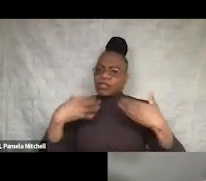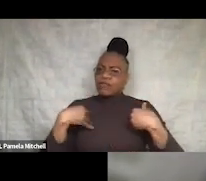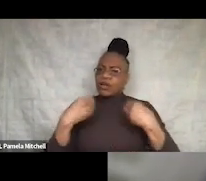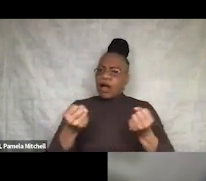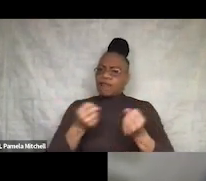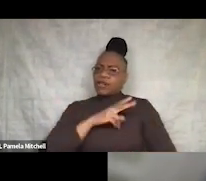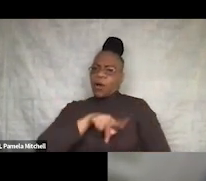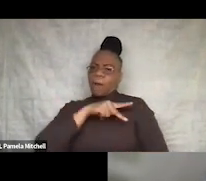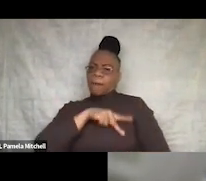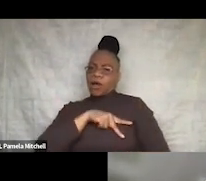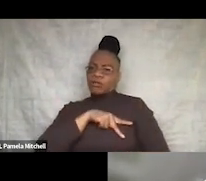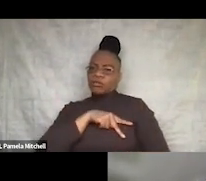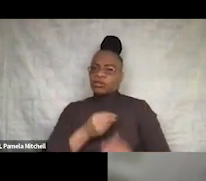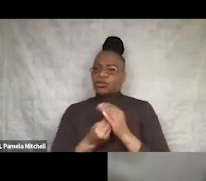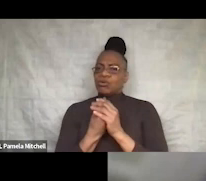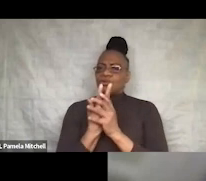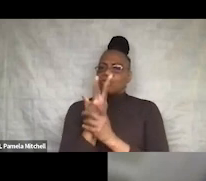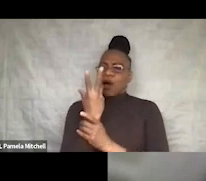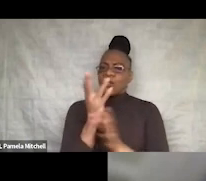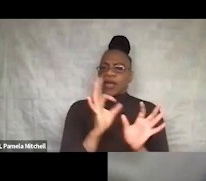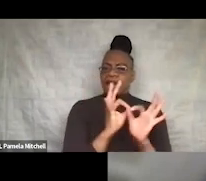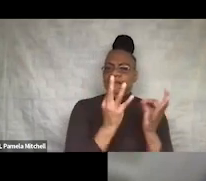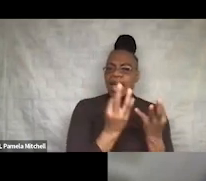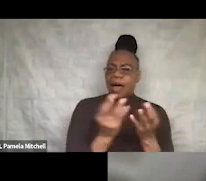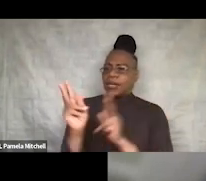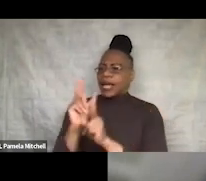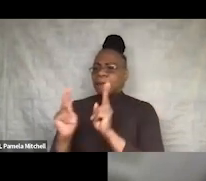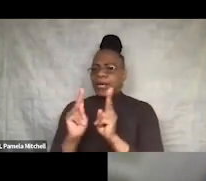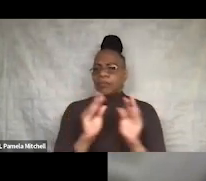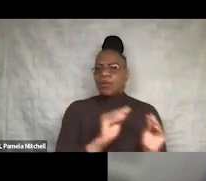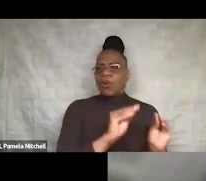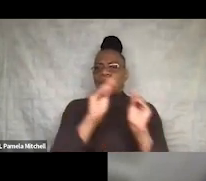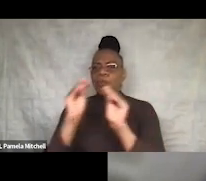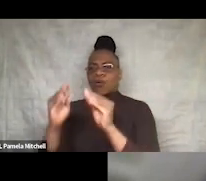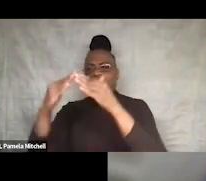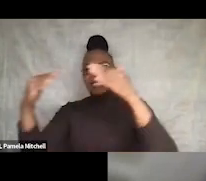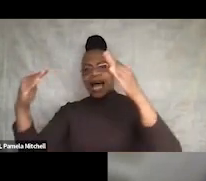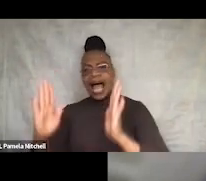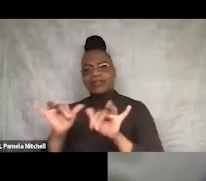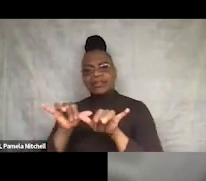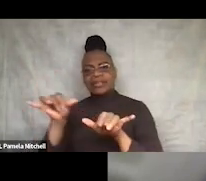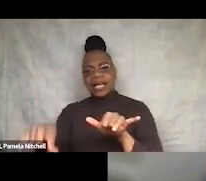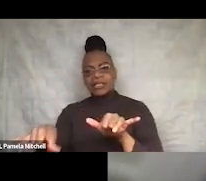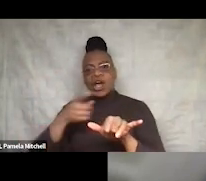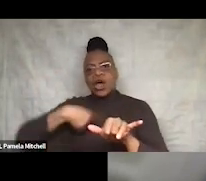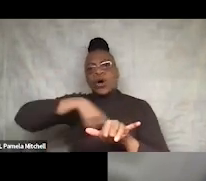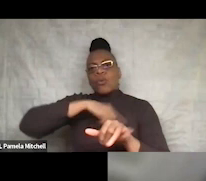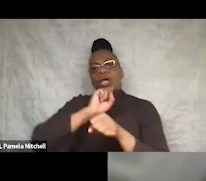moving individuals and families into housing stability. And we work with a lot of domestic violence survivors,